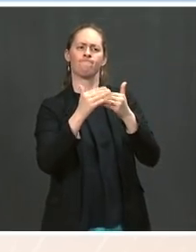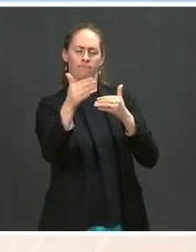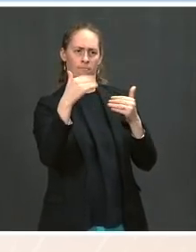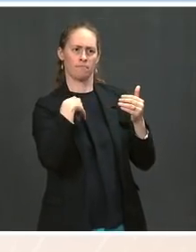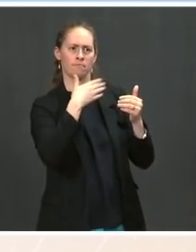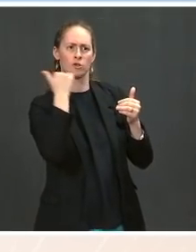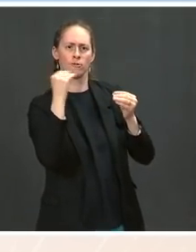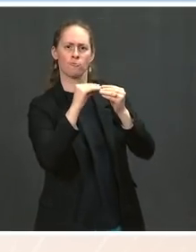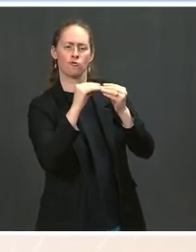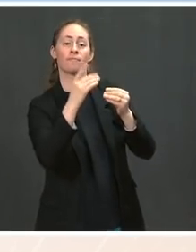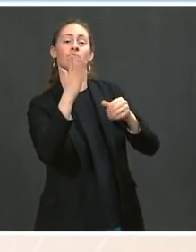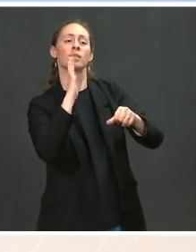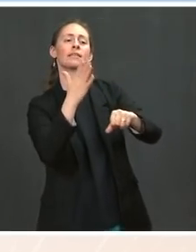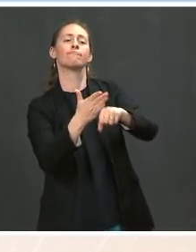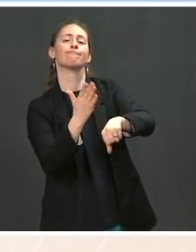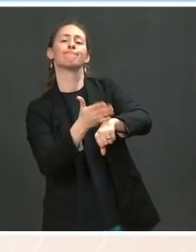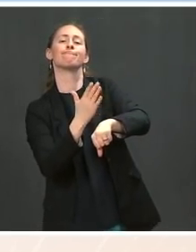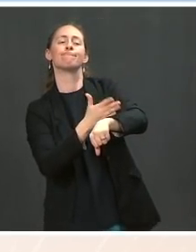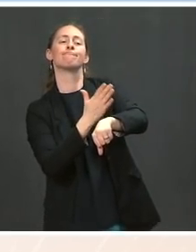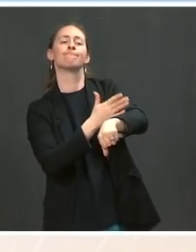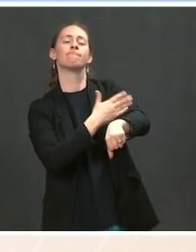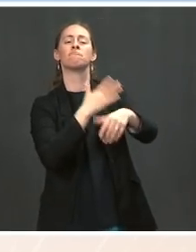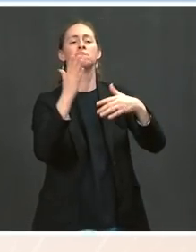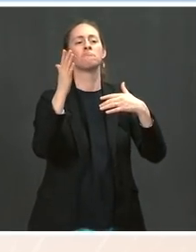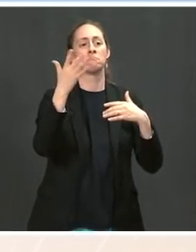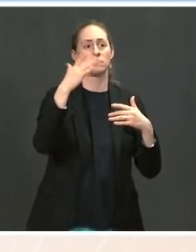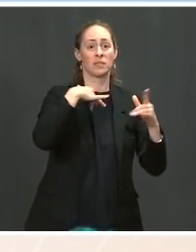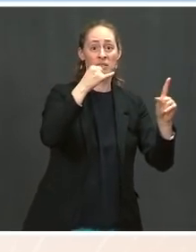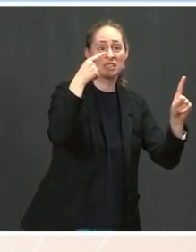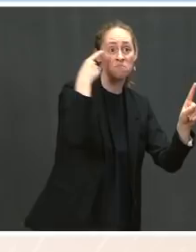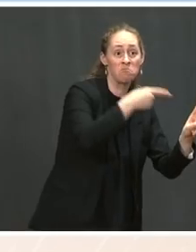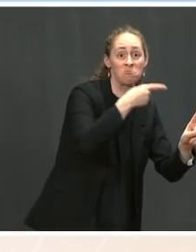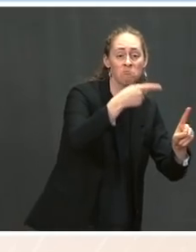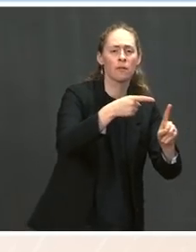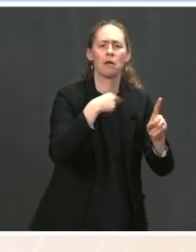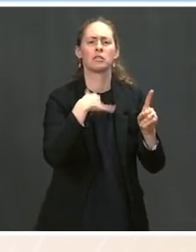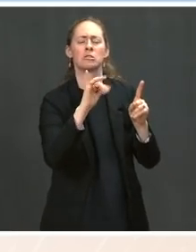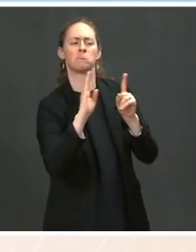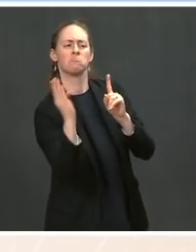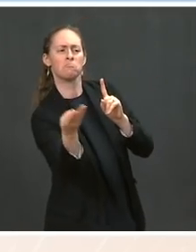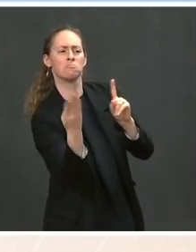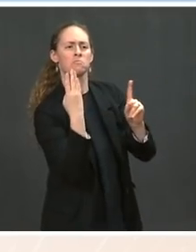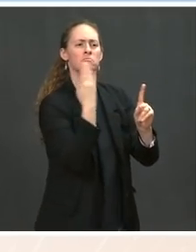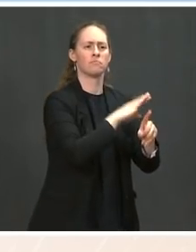even though those are indirect negotiations. The Press: Have you gotten any indication from the Iranians that they are going to pull back from those negotiations